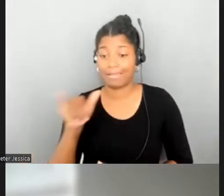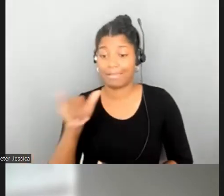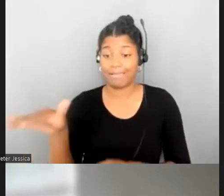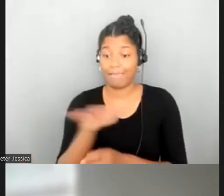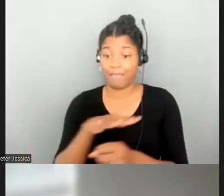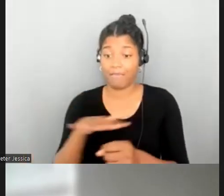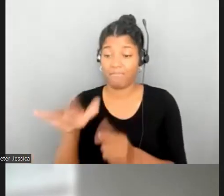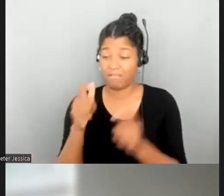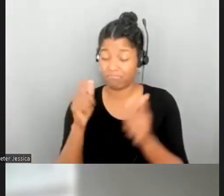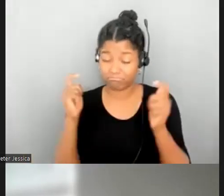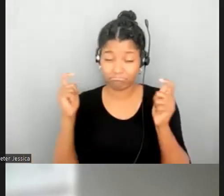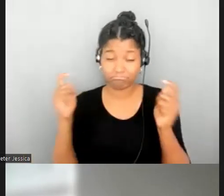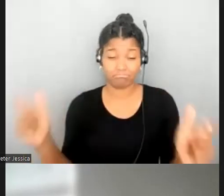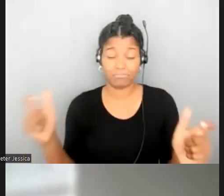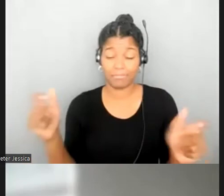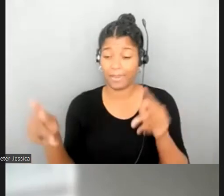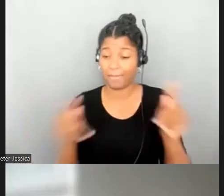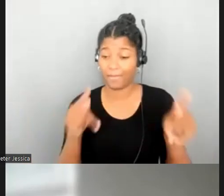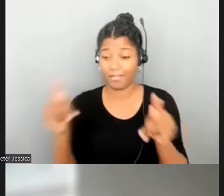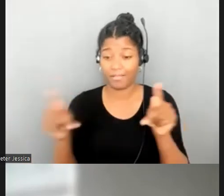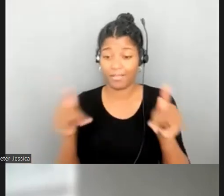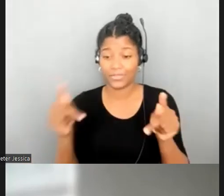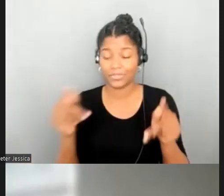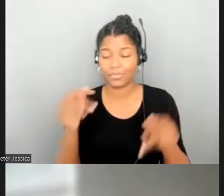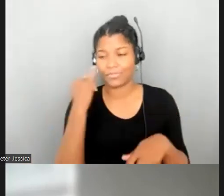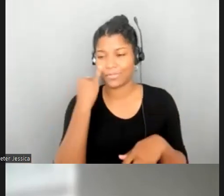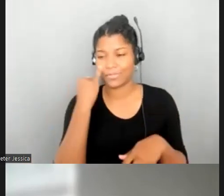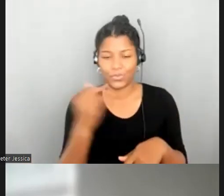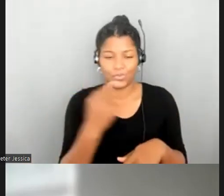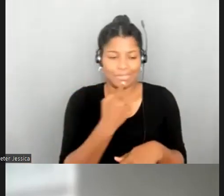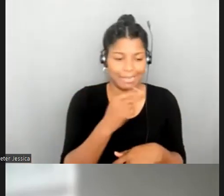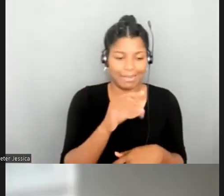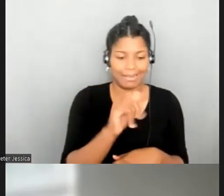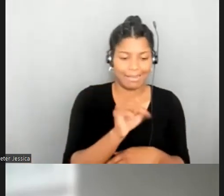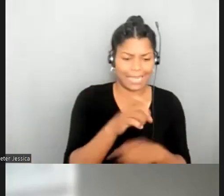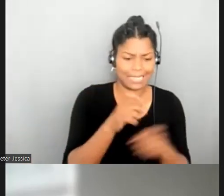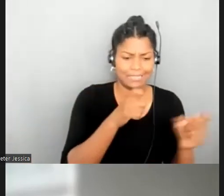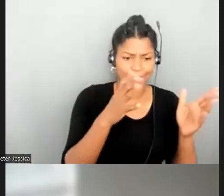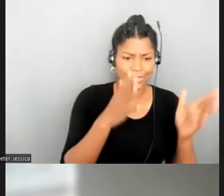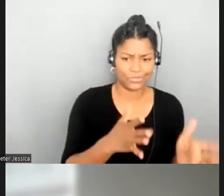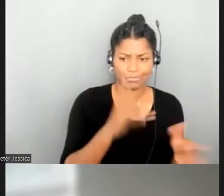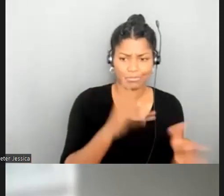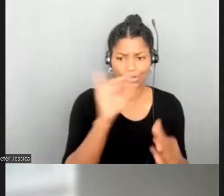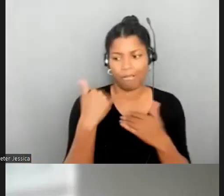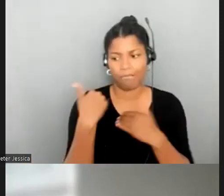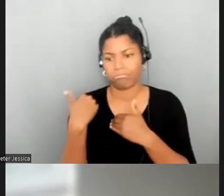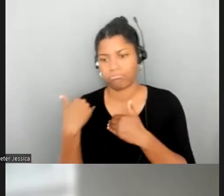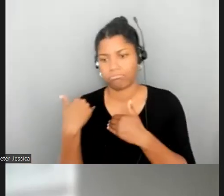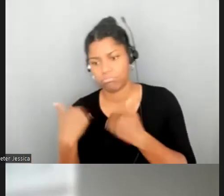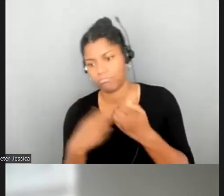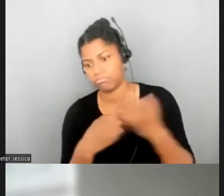So in order to be a case manager your caseload would become too large quickly.